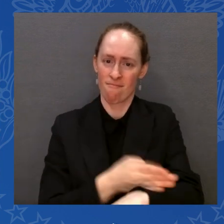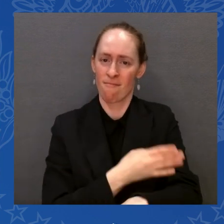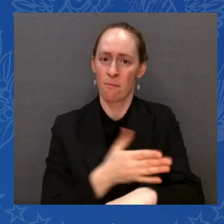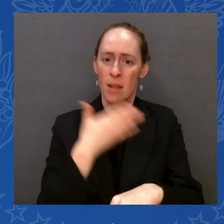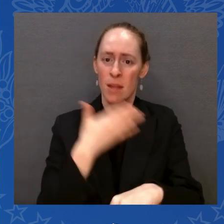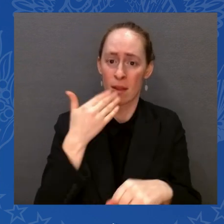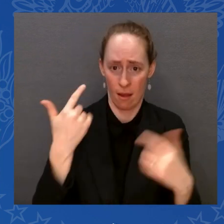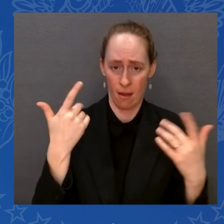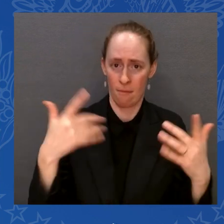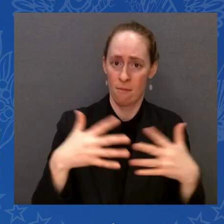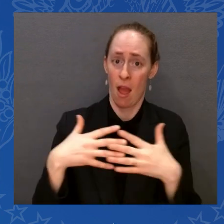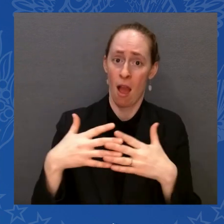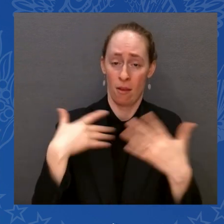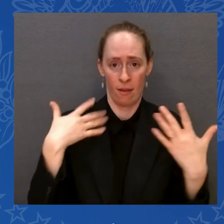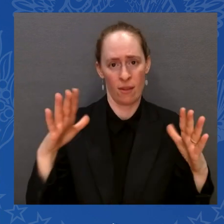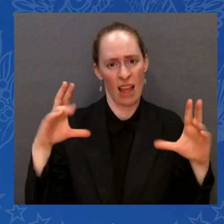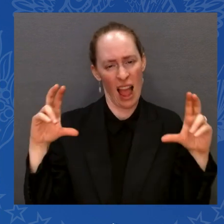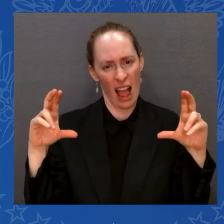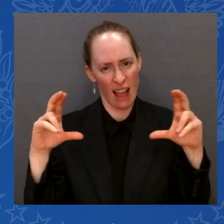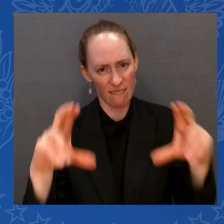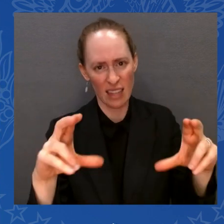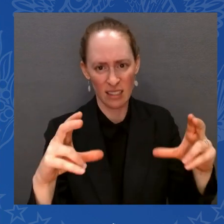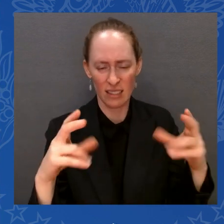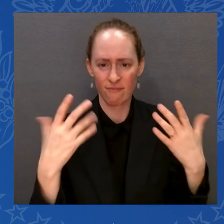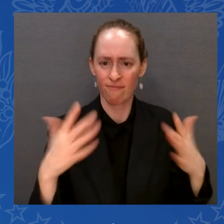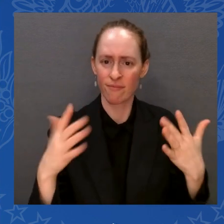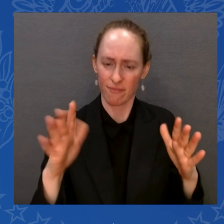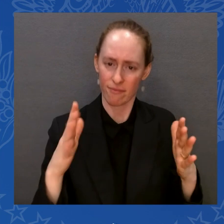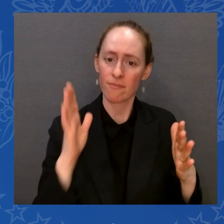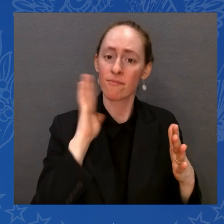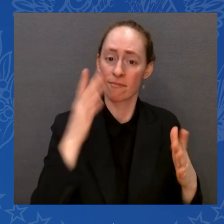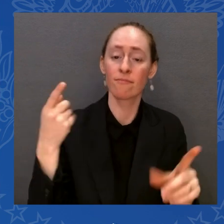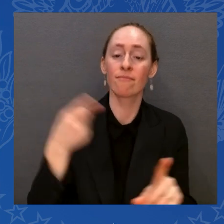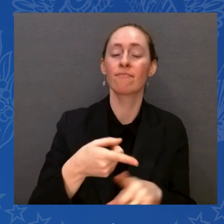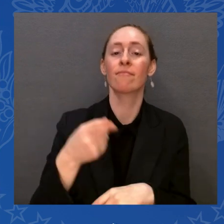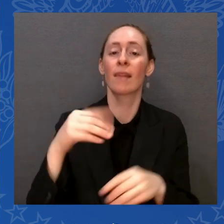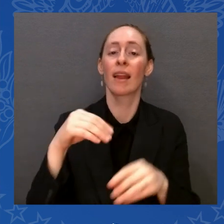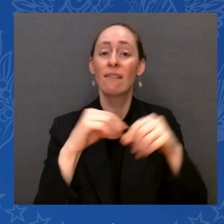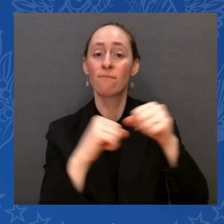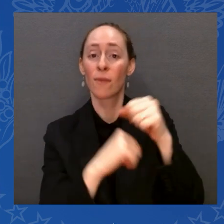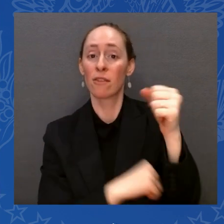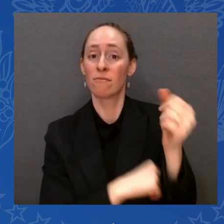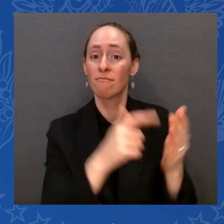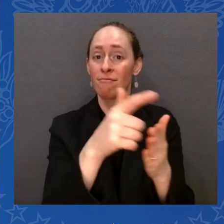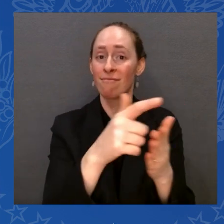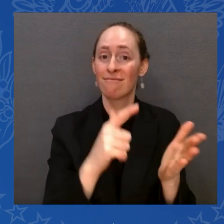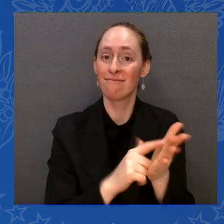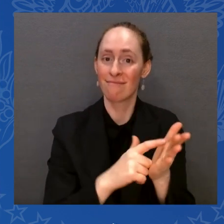to work rebuilding our national infrastructure. It was bipartisan. Republicans signed on to it too --